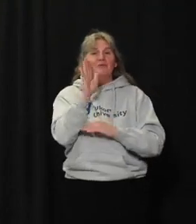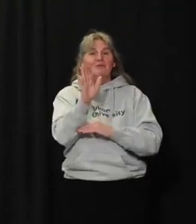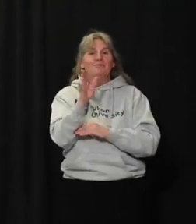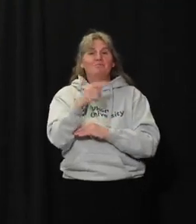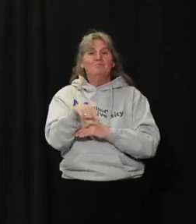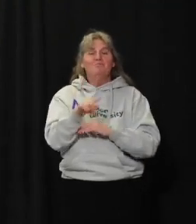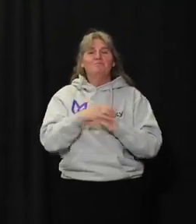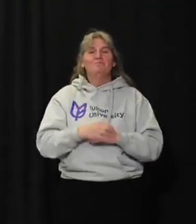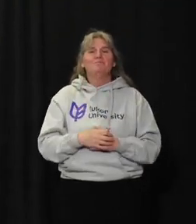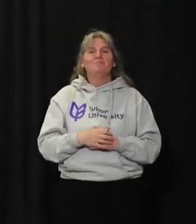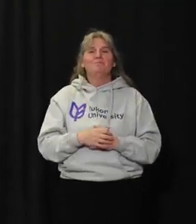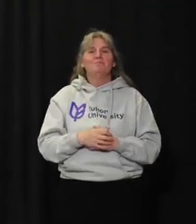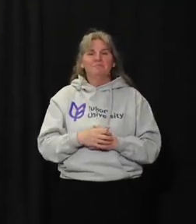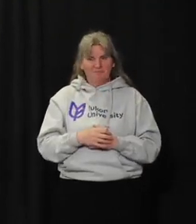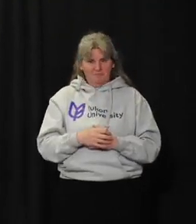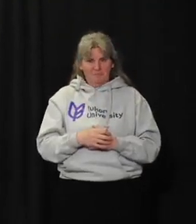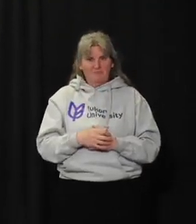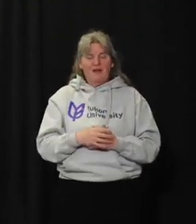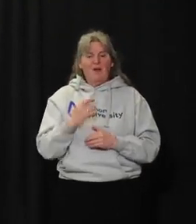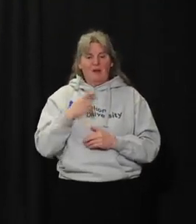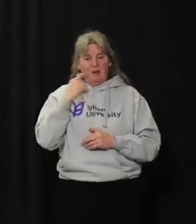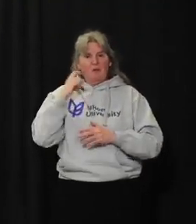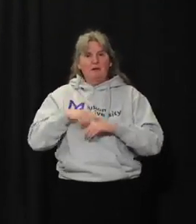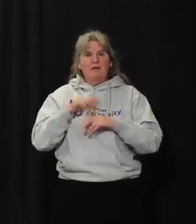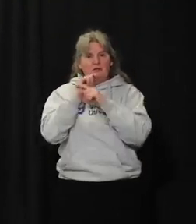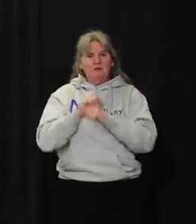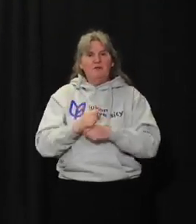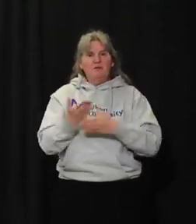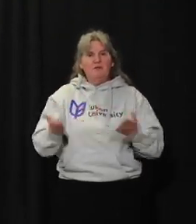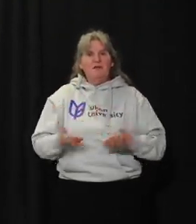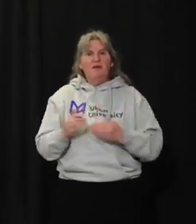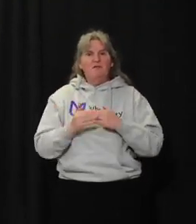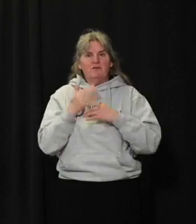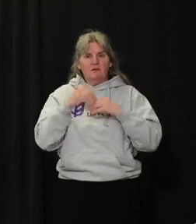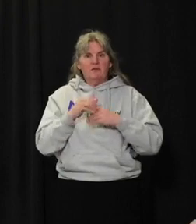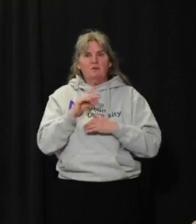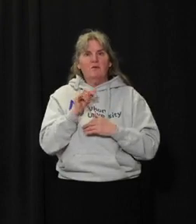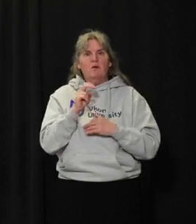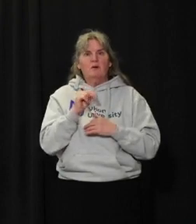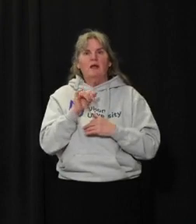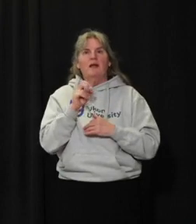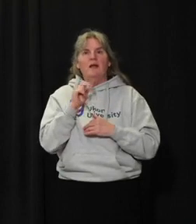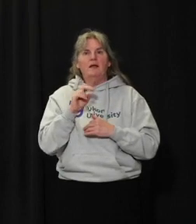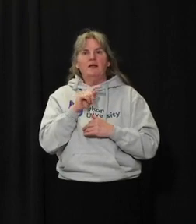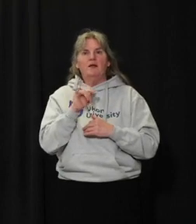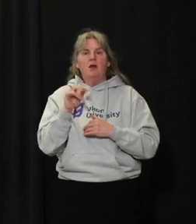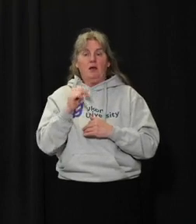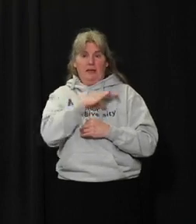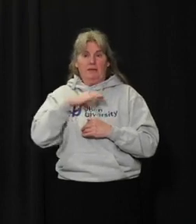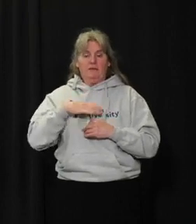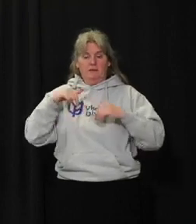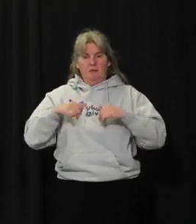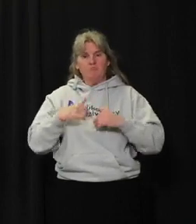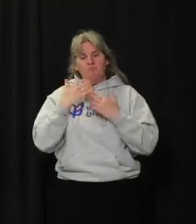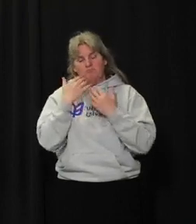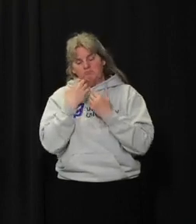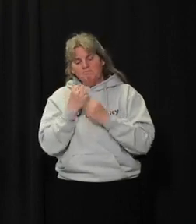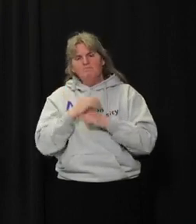Good afternoon everyone. Again I would like to acknowledge that we are on the traditional territory of the Quan Lindon First Nation.